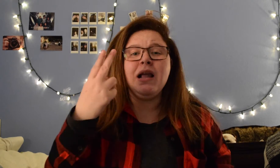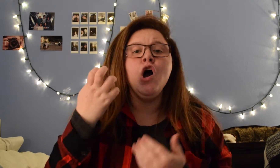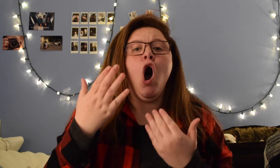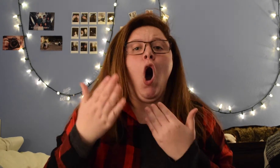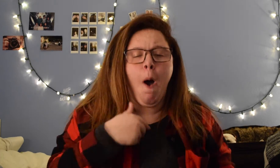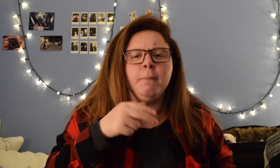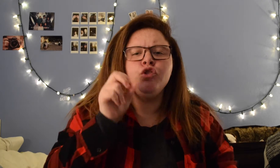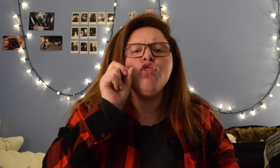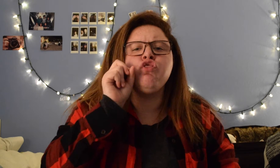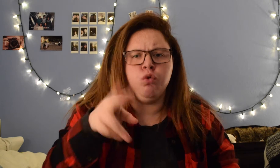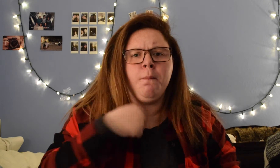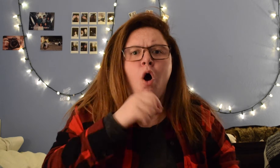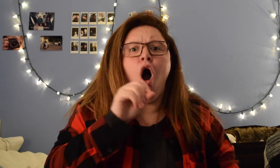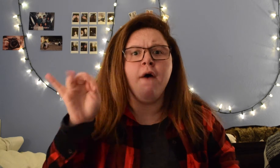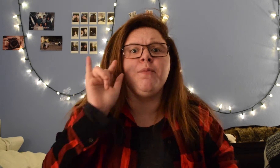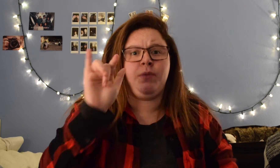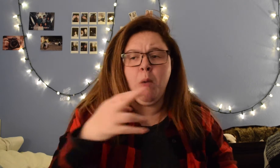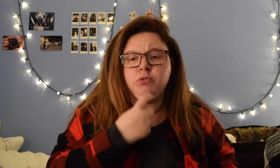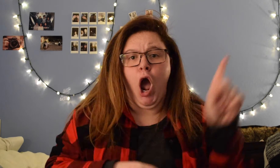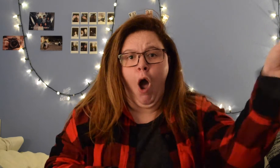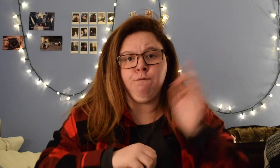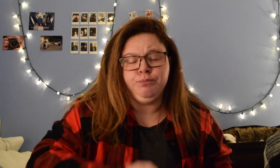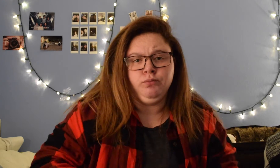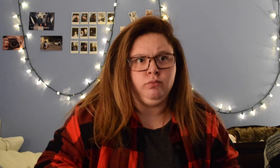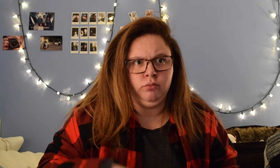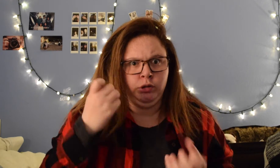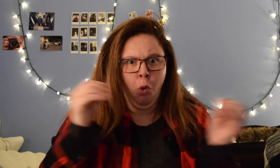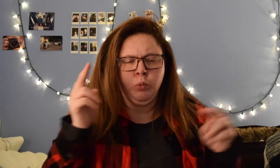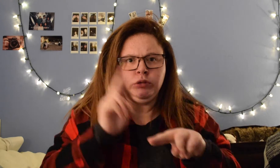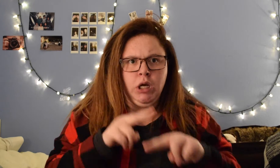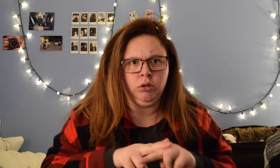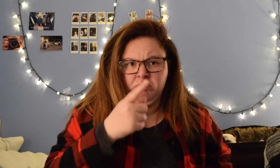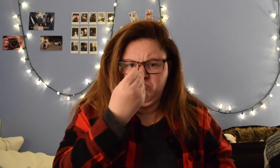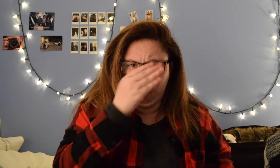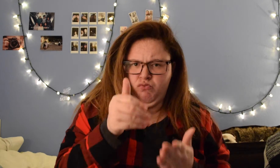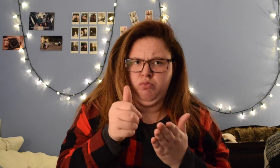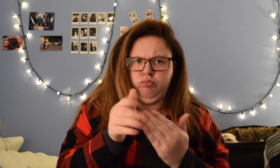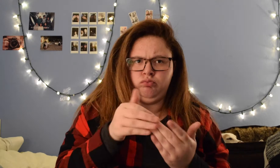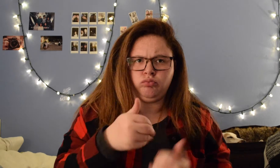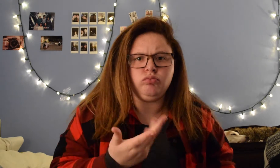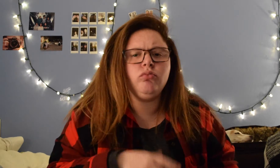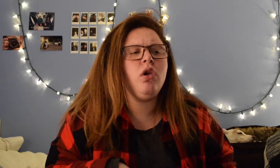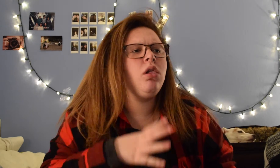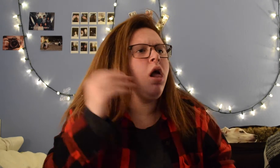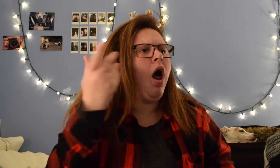And then he ALMOST threw me off the plane. He told me to get off since there wasn't any seats left He didn't care about my situation